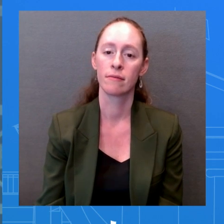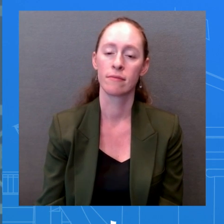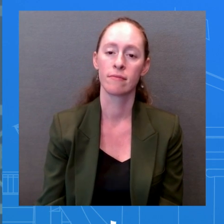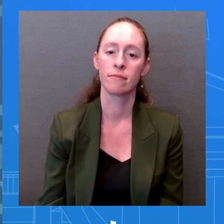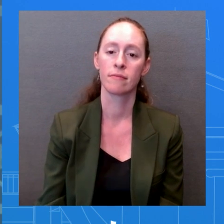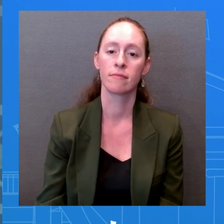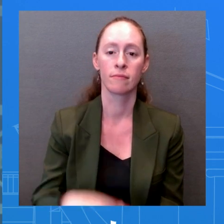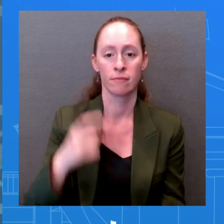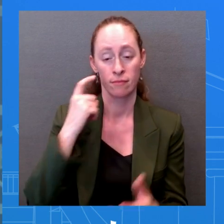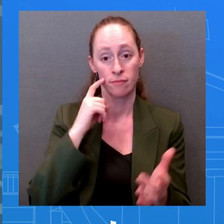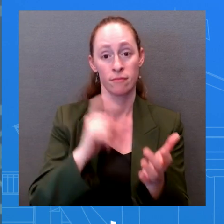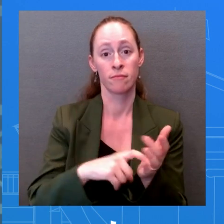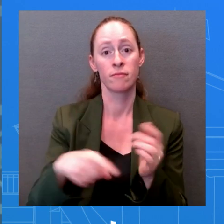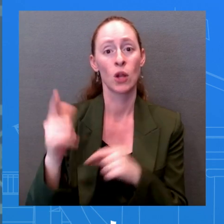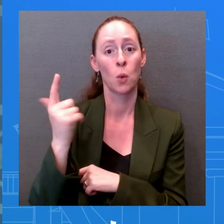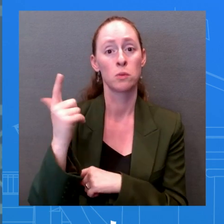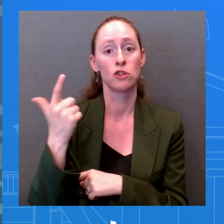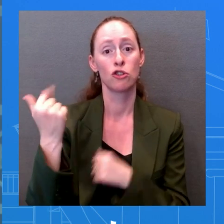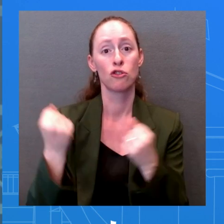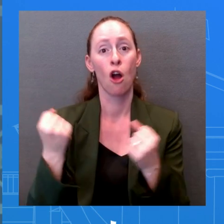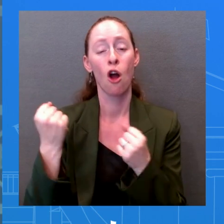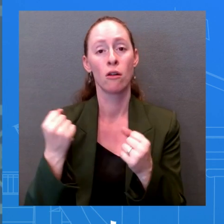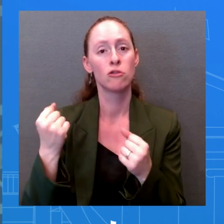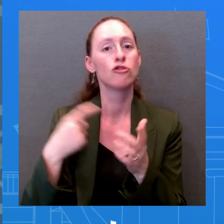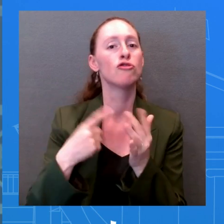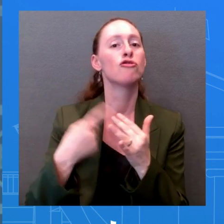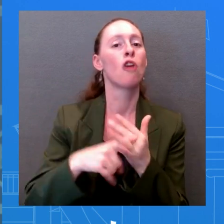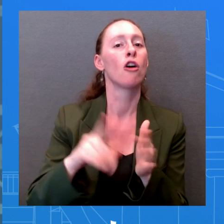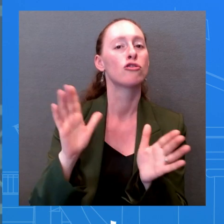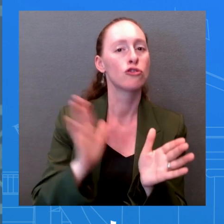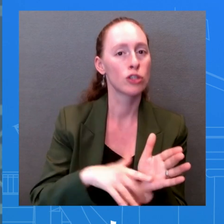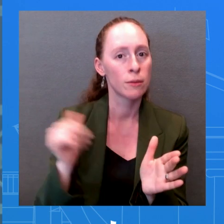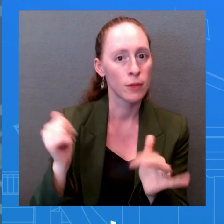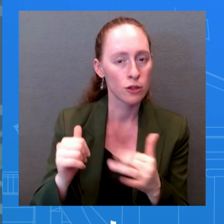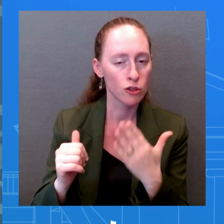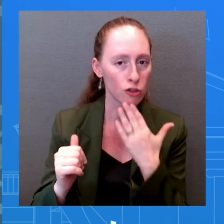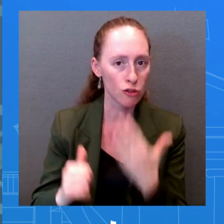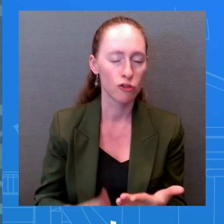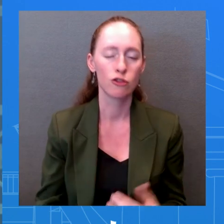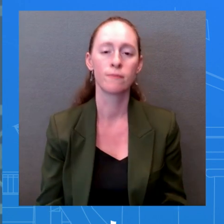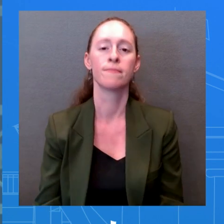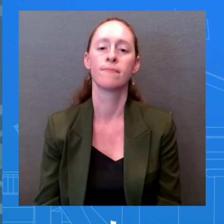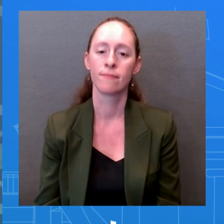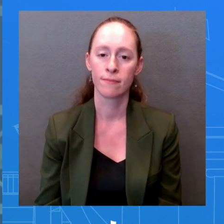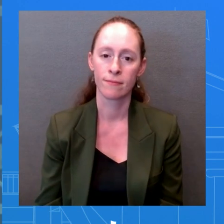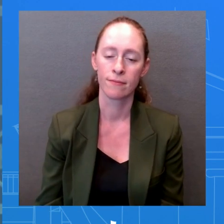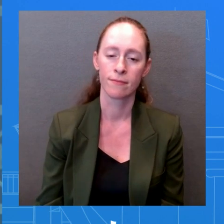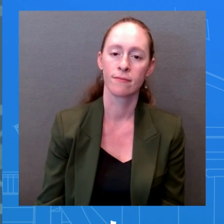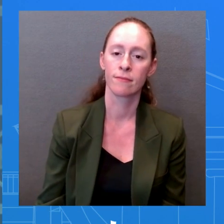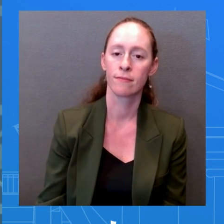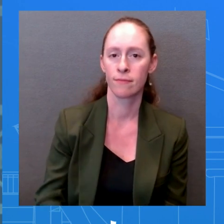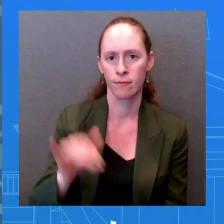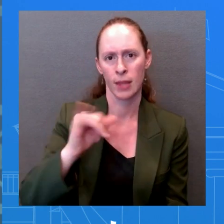It will take more time and resolve to bring inflation down, which is why, again, we passed the Inflation Reduction Act –"we,"